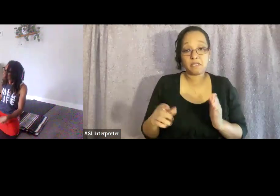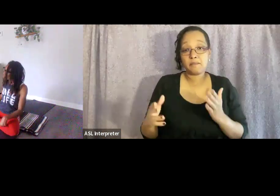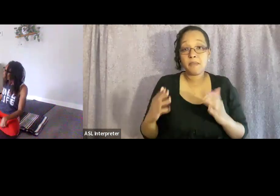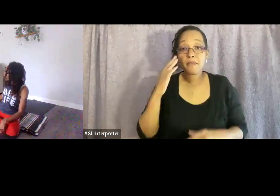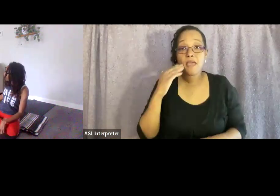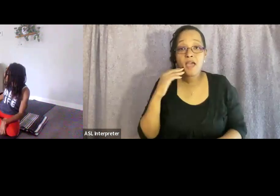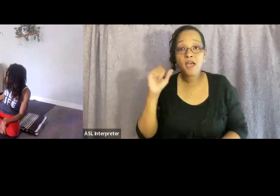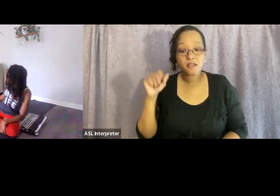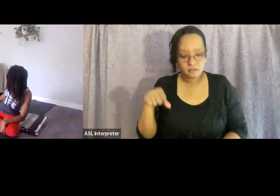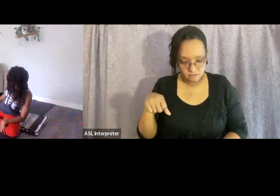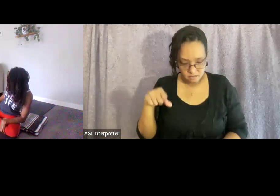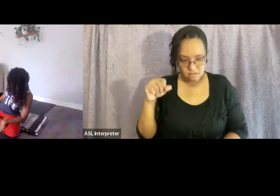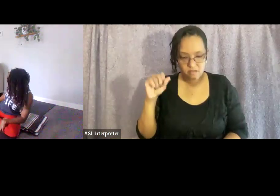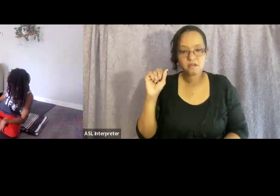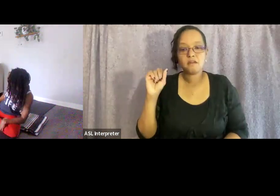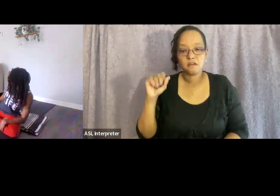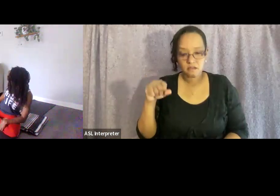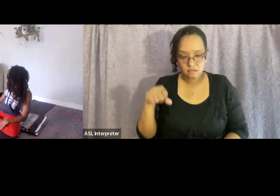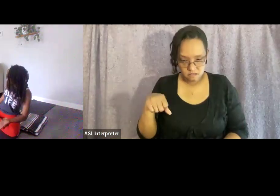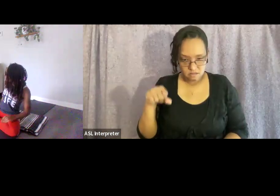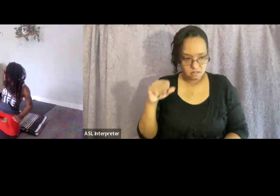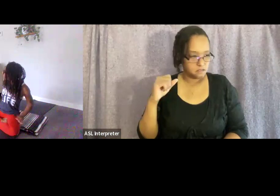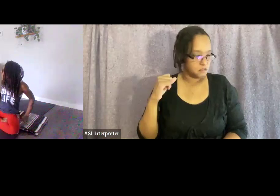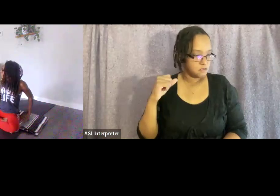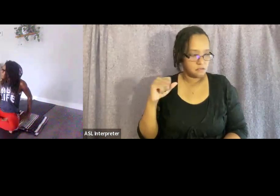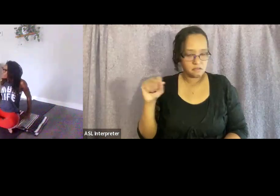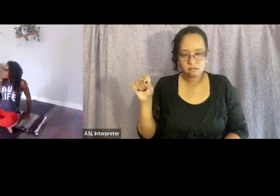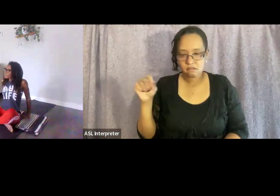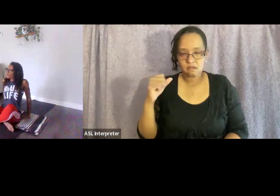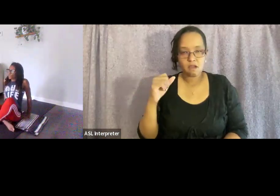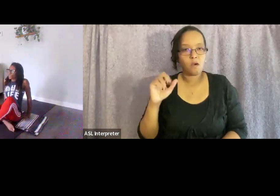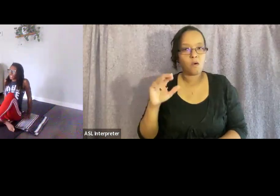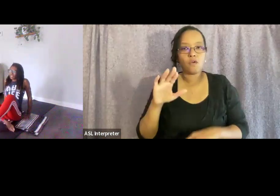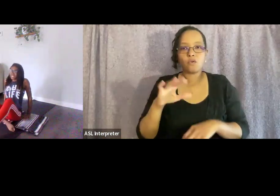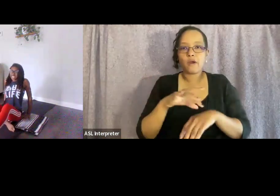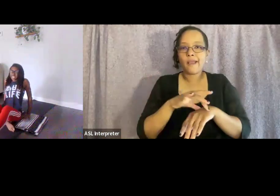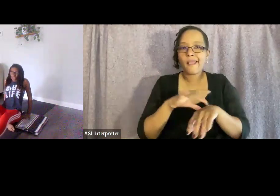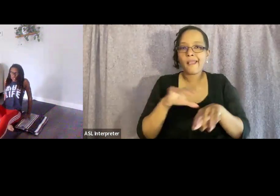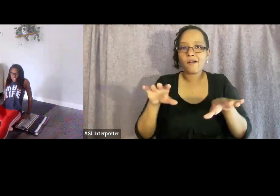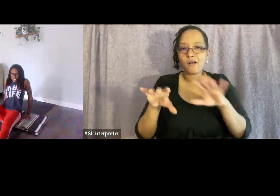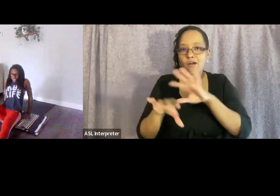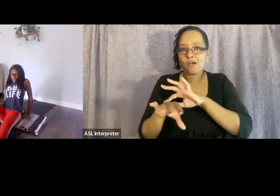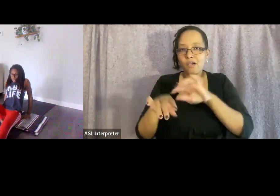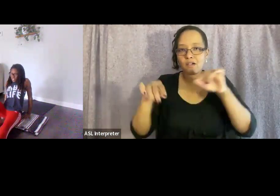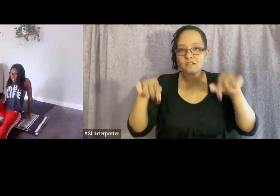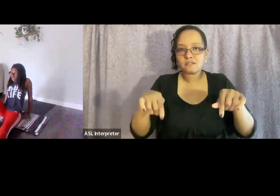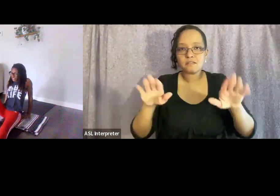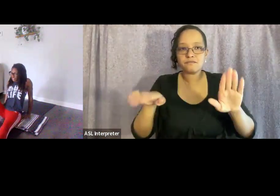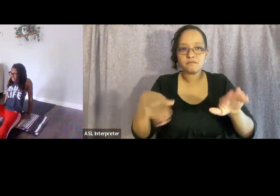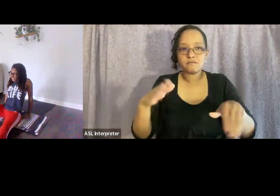stretching out the legs, or changing the prompting of the legs.